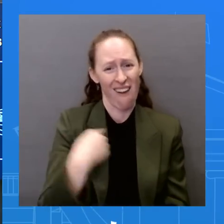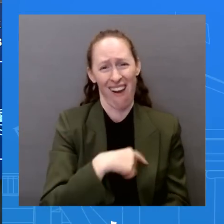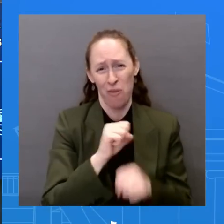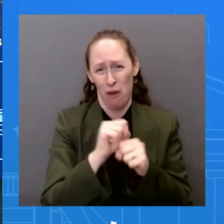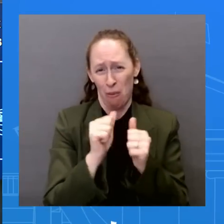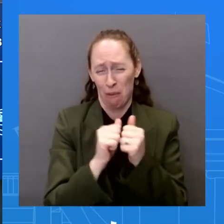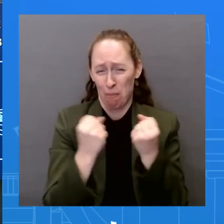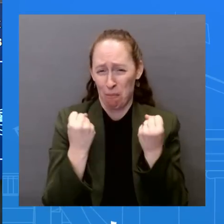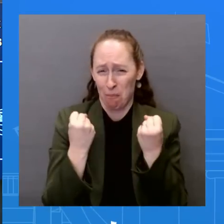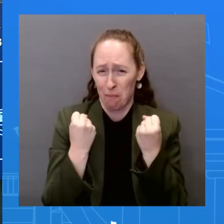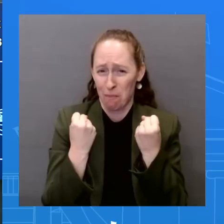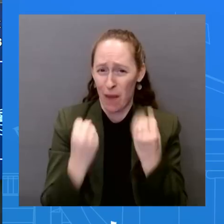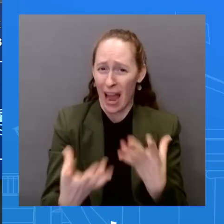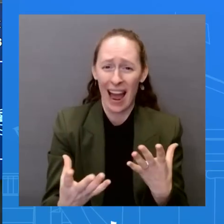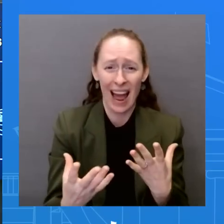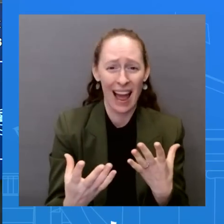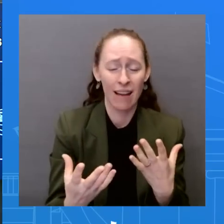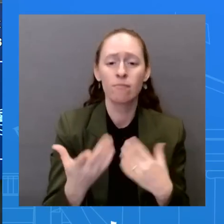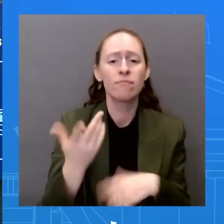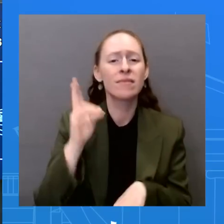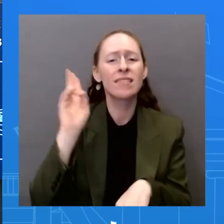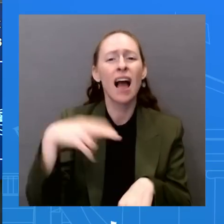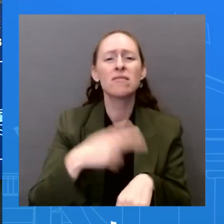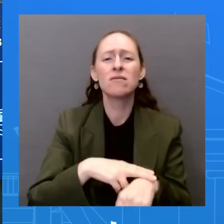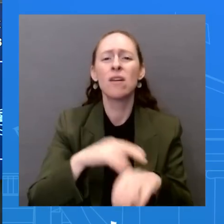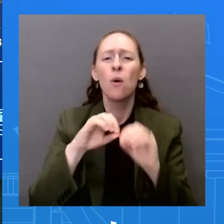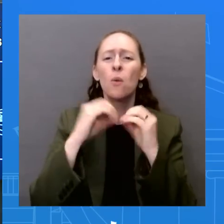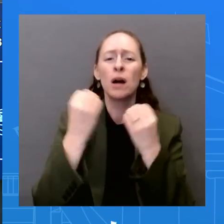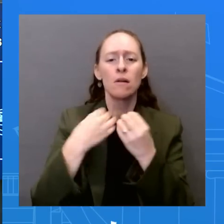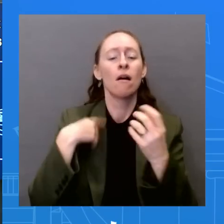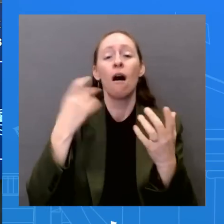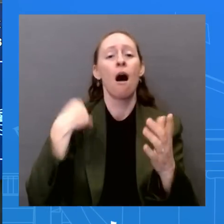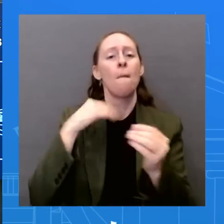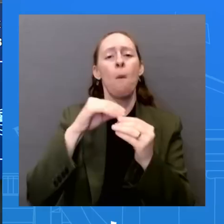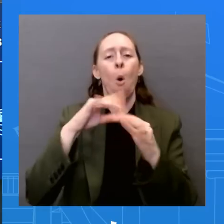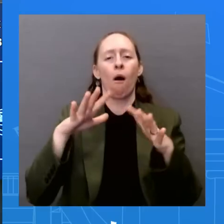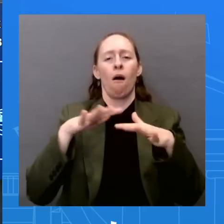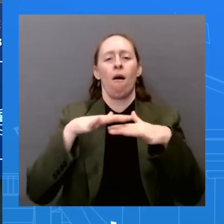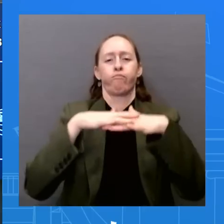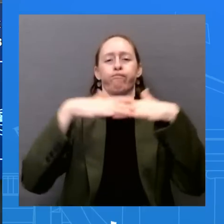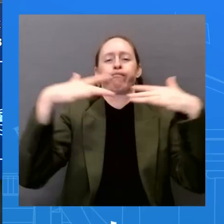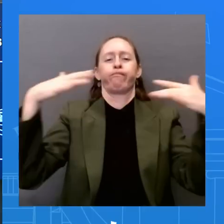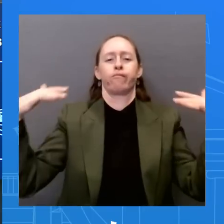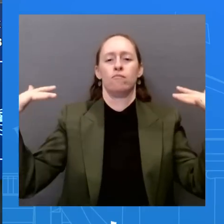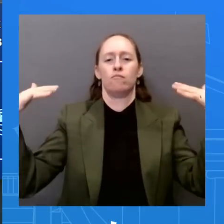that are umbrella organizations that focus on -- on community-based groups that serve Black and brown folks.